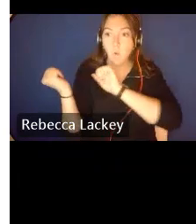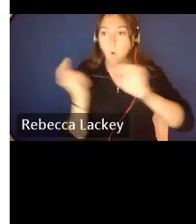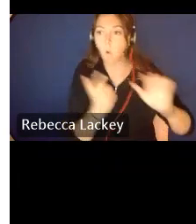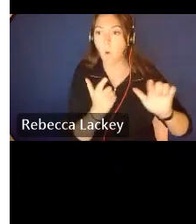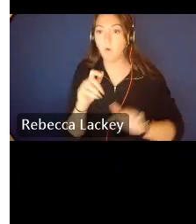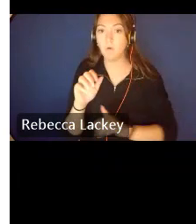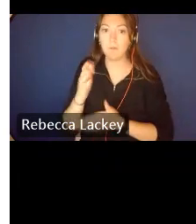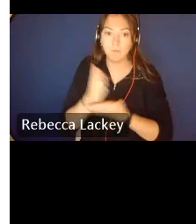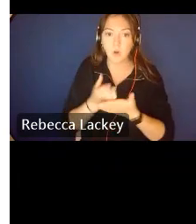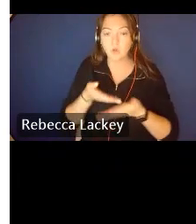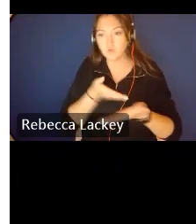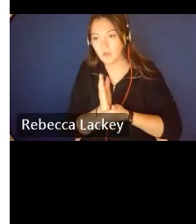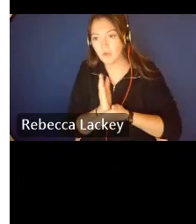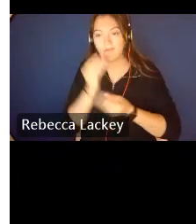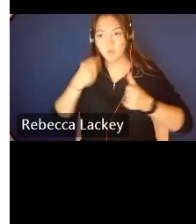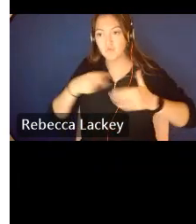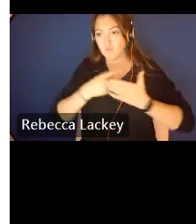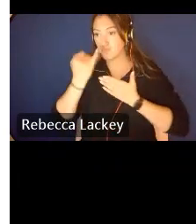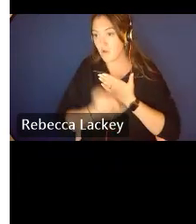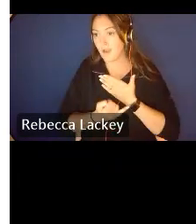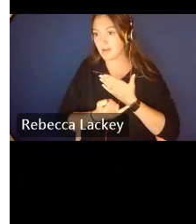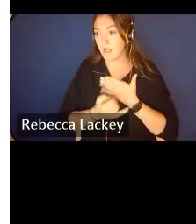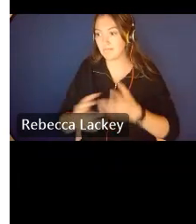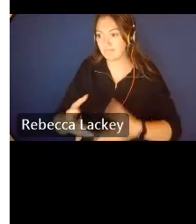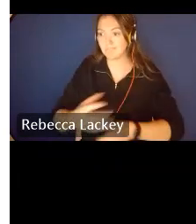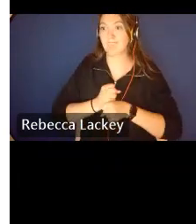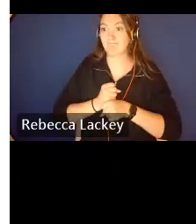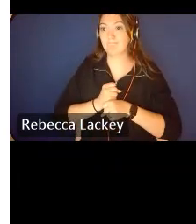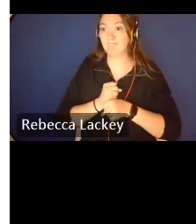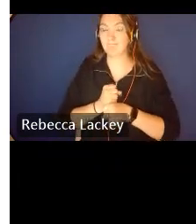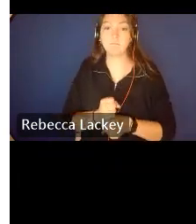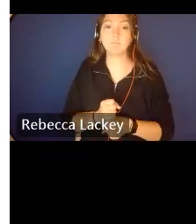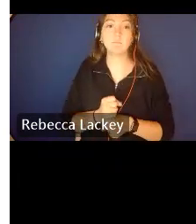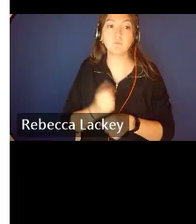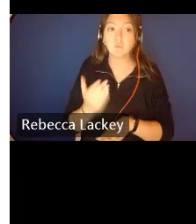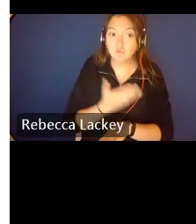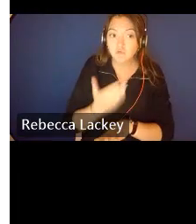and property rights for the project have been obtained. Construction is estimated